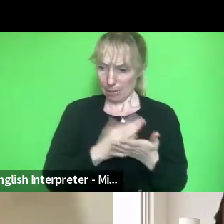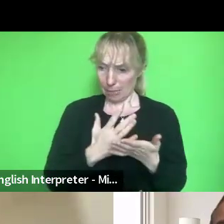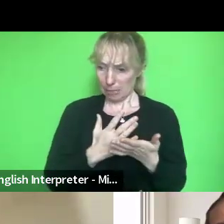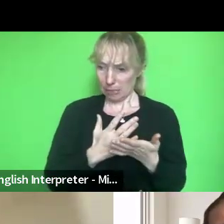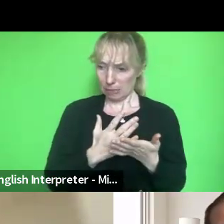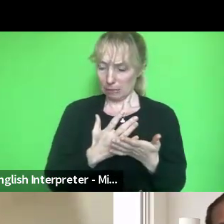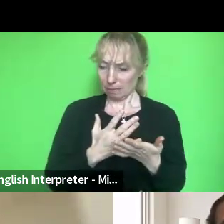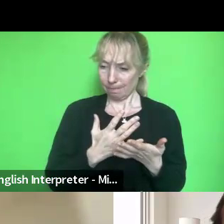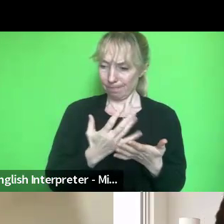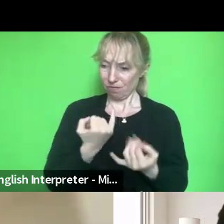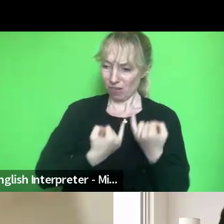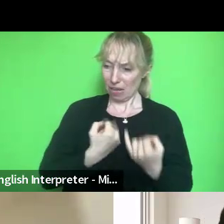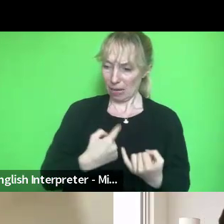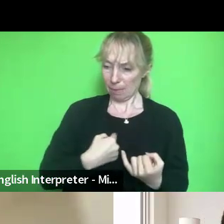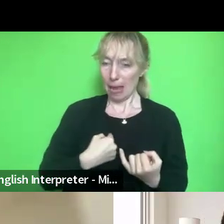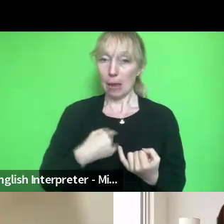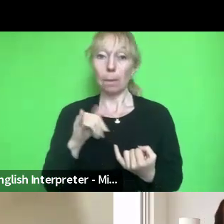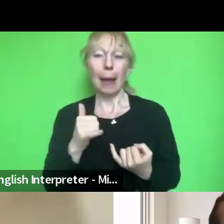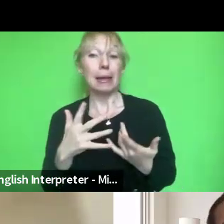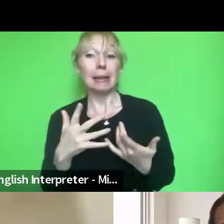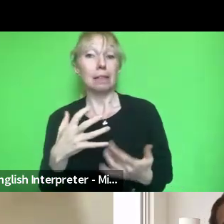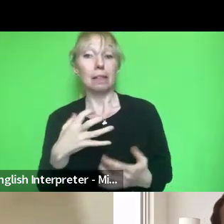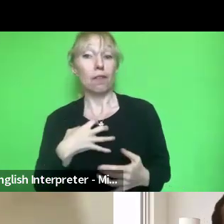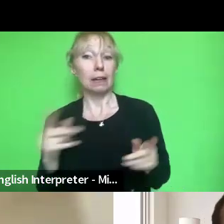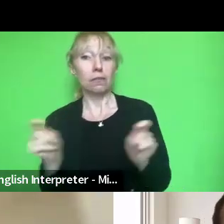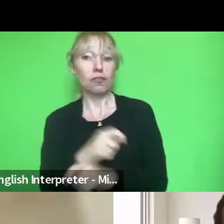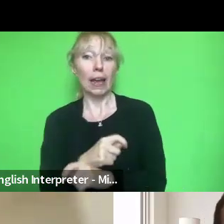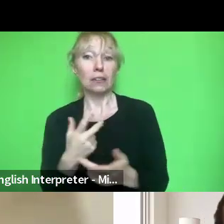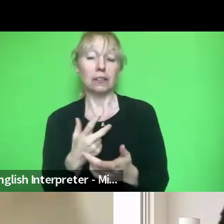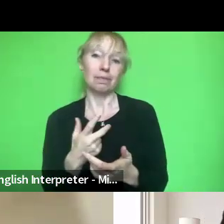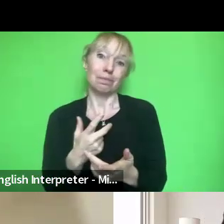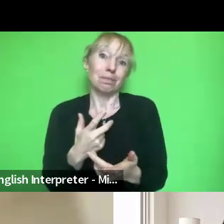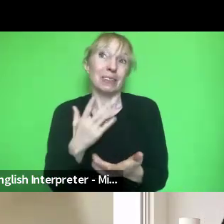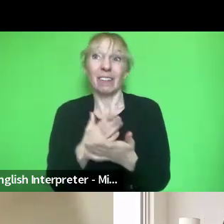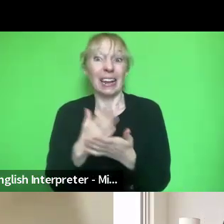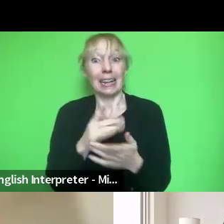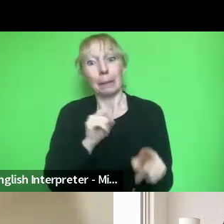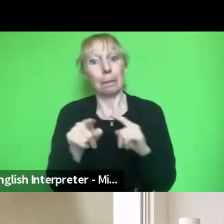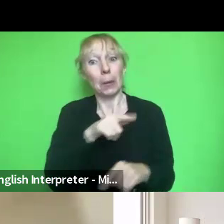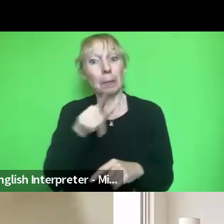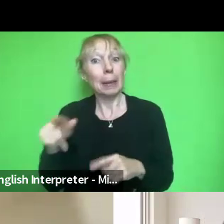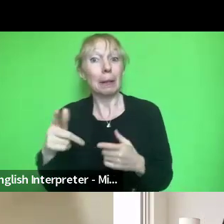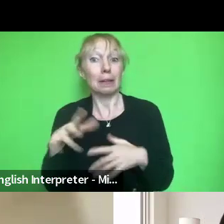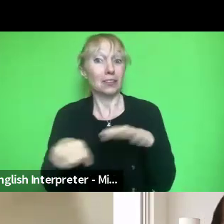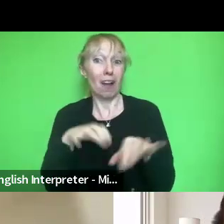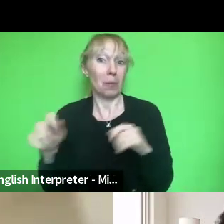be fear of change, and generally speaking, everyone, including me, there is some struggle with change.